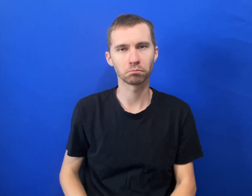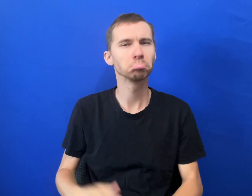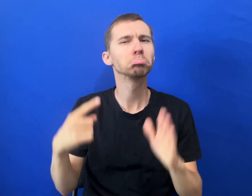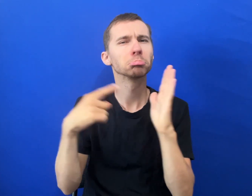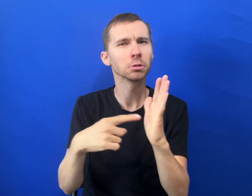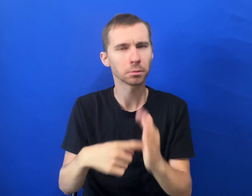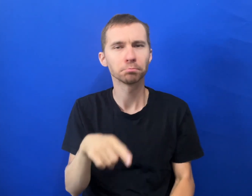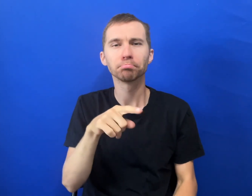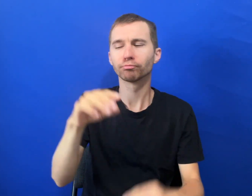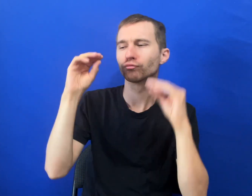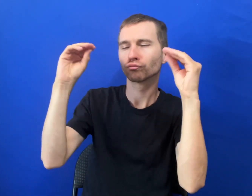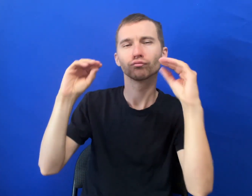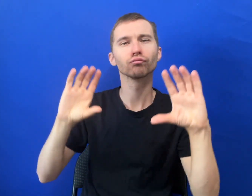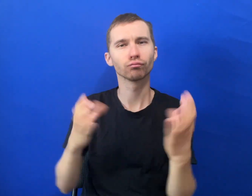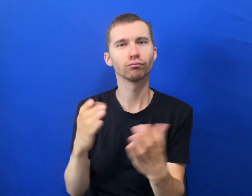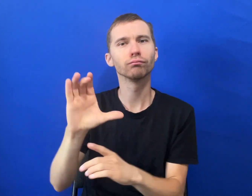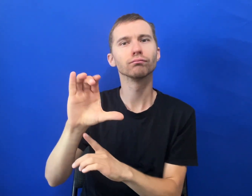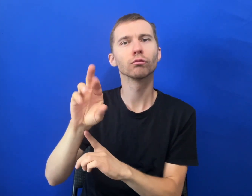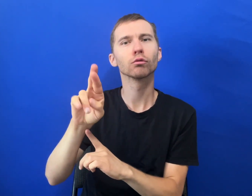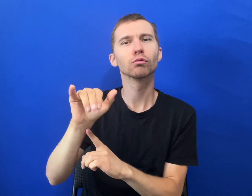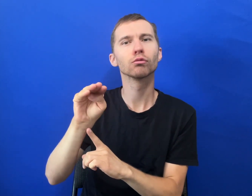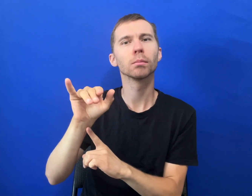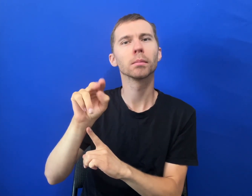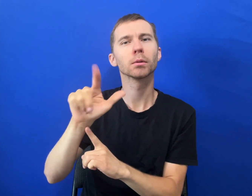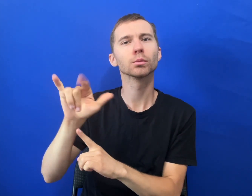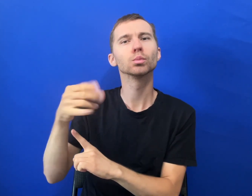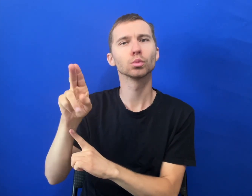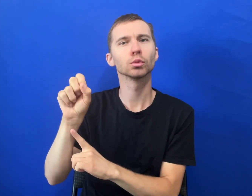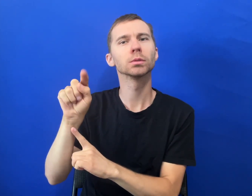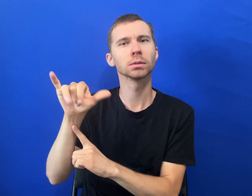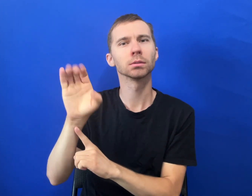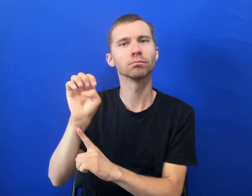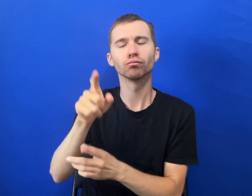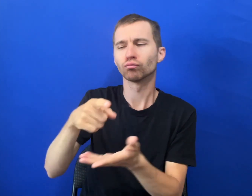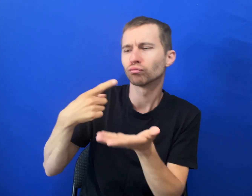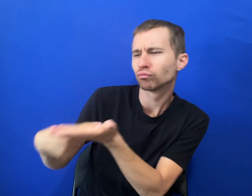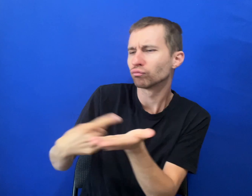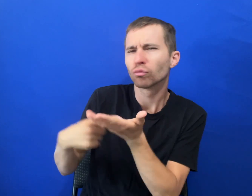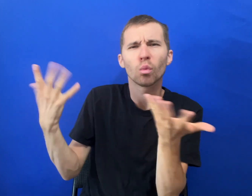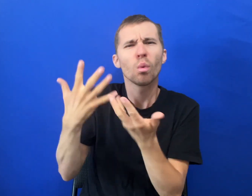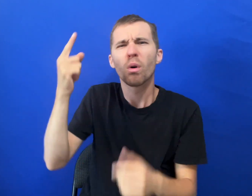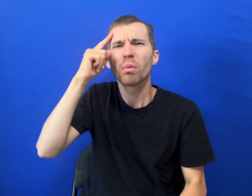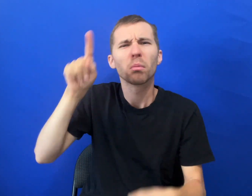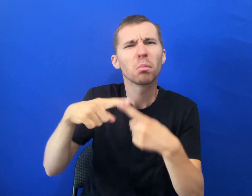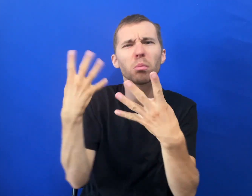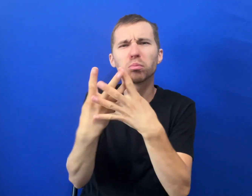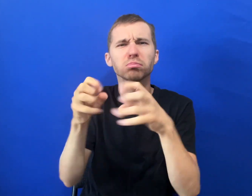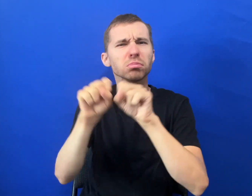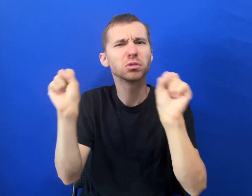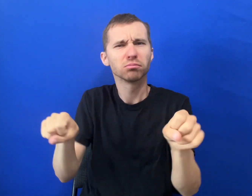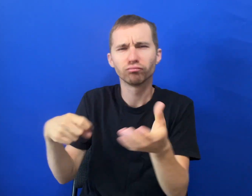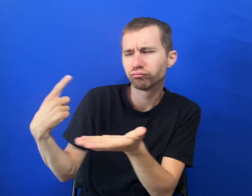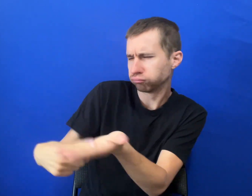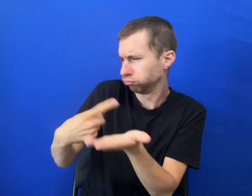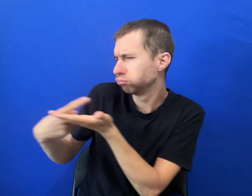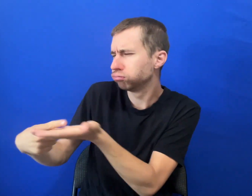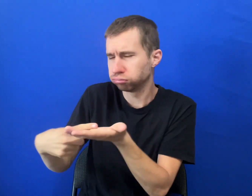For example, you may teach a criminal justice class and you're having a discussion about what students think of the prison system.